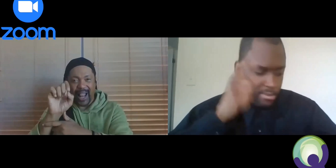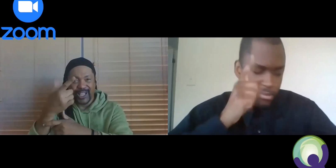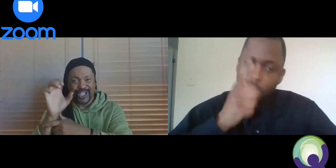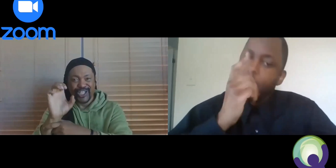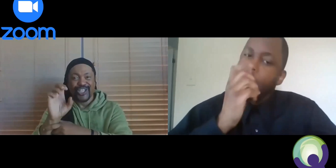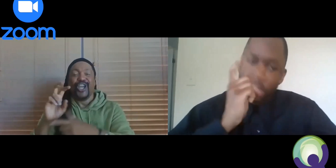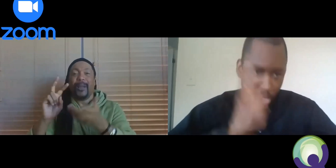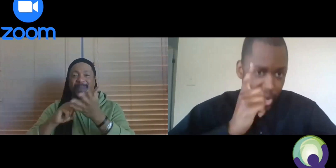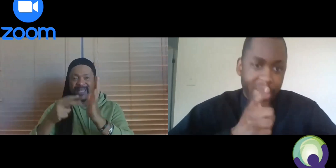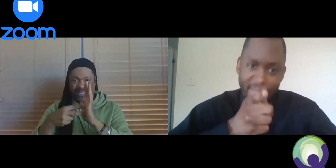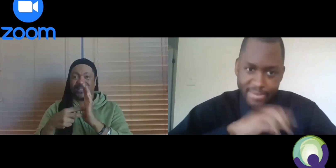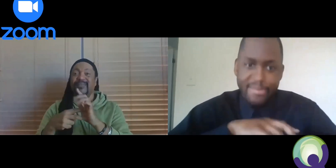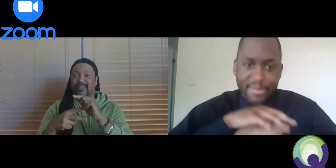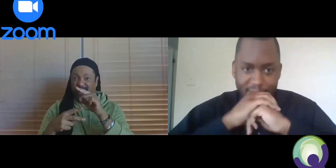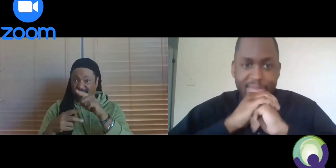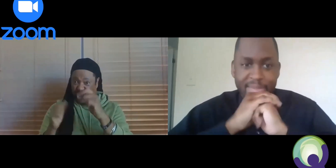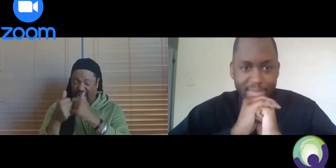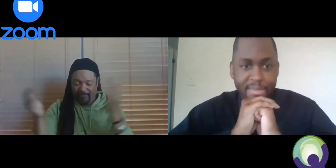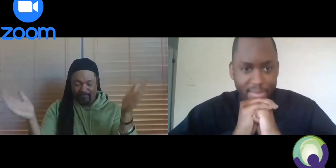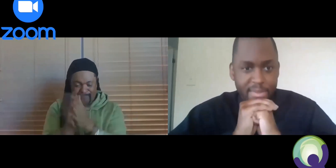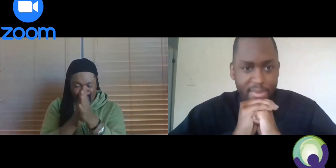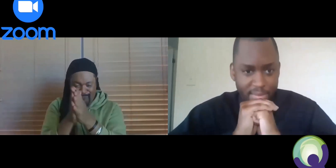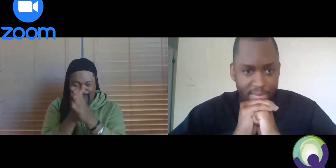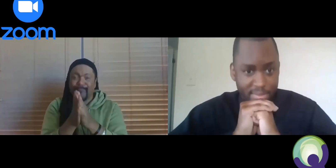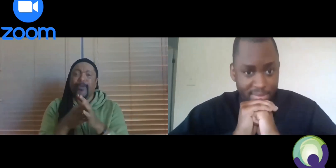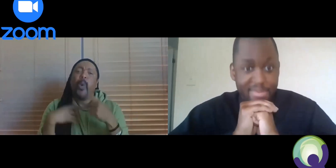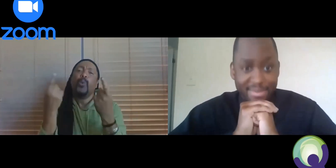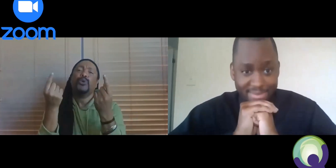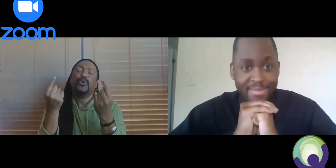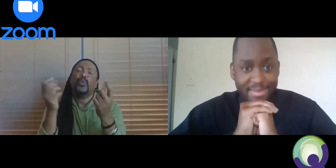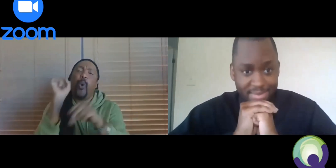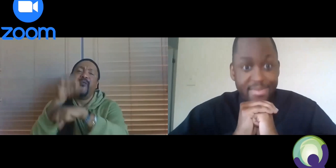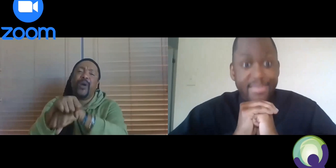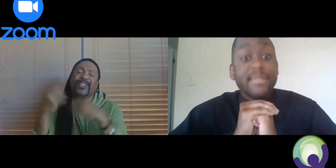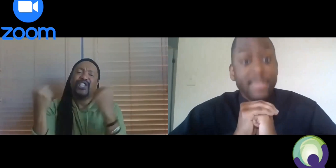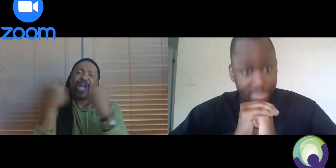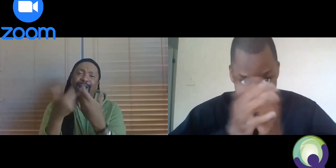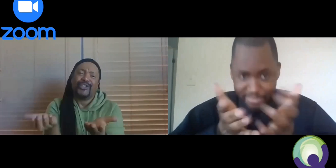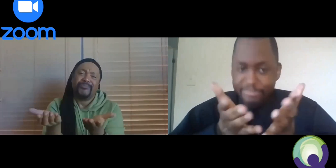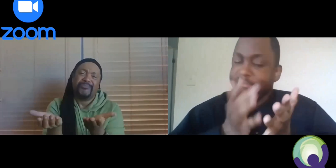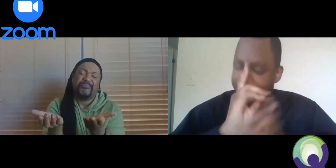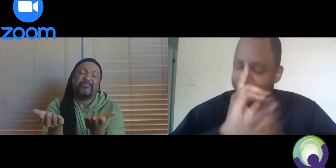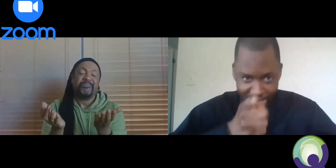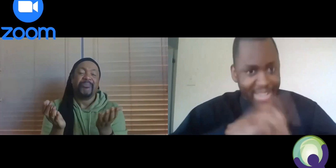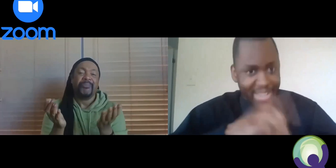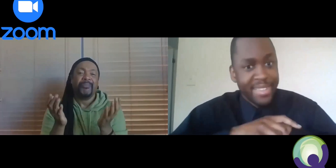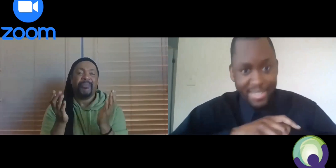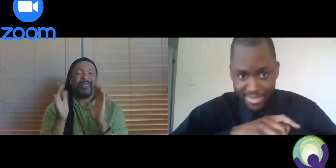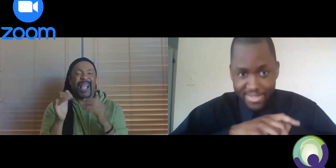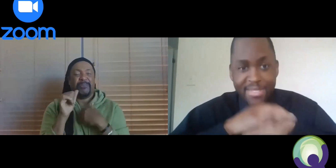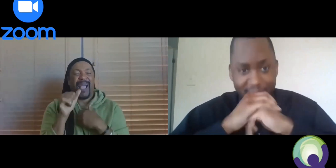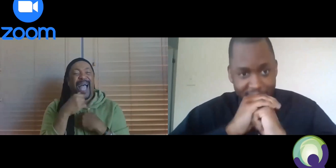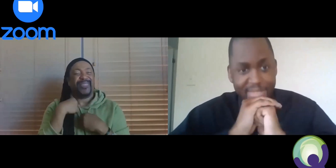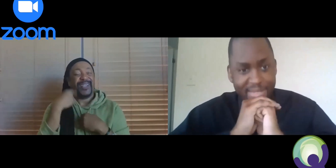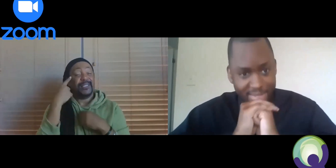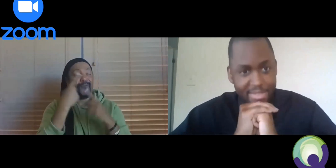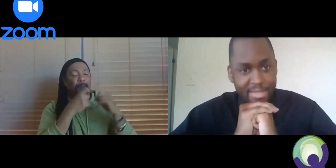challenge. If it’s a challenge, I think, “What am I going to do to overcome this challenge?